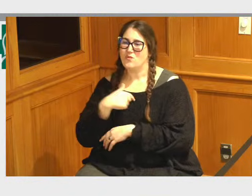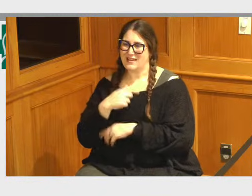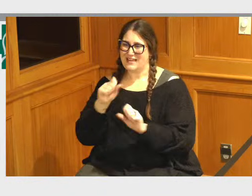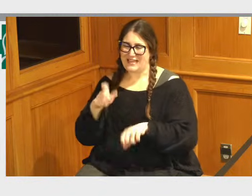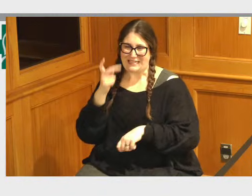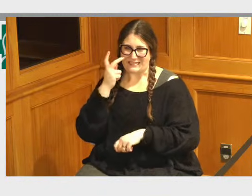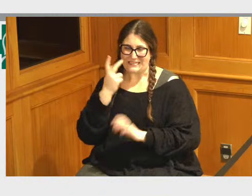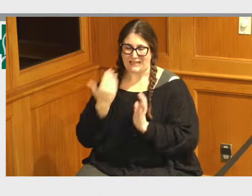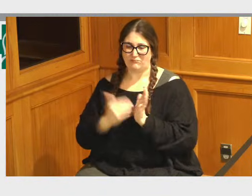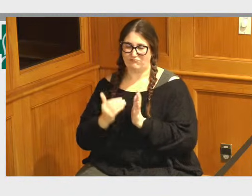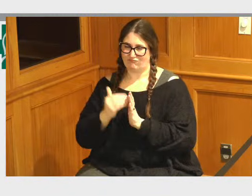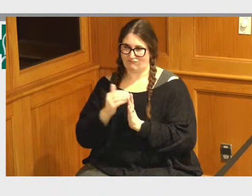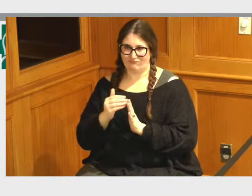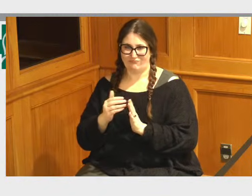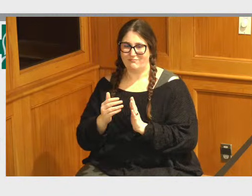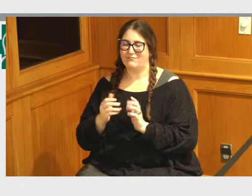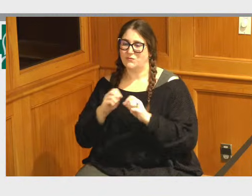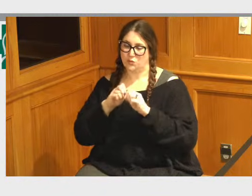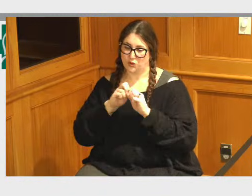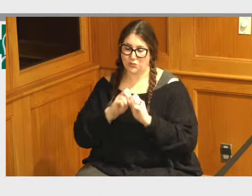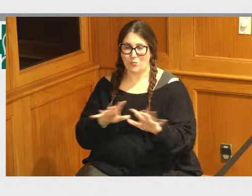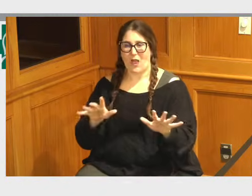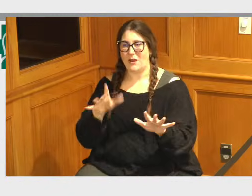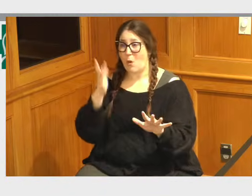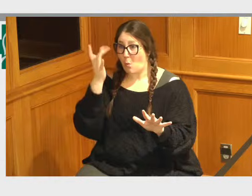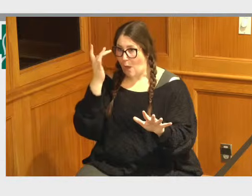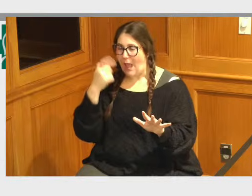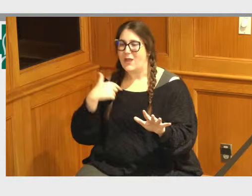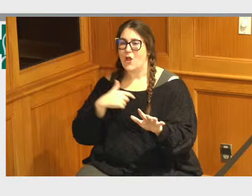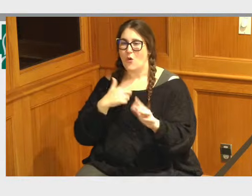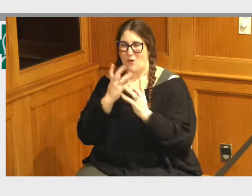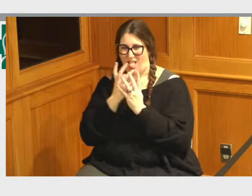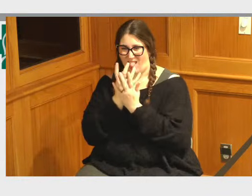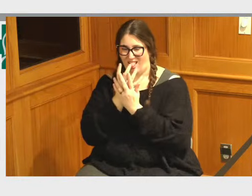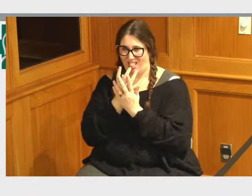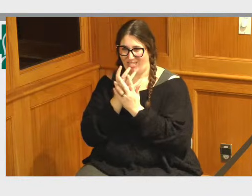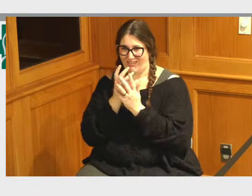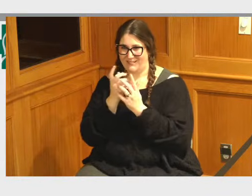these types of viruses spread because we're in close proximity to one another. Influenza